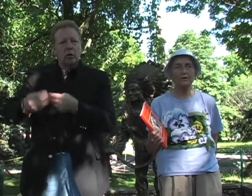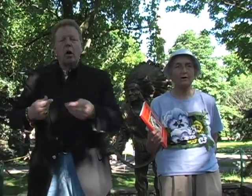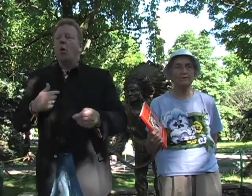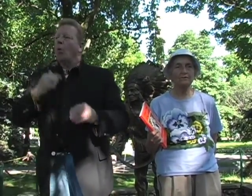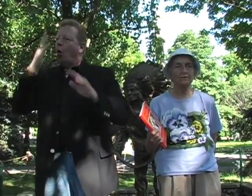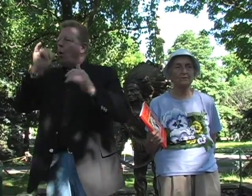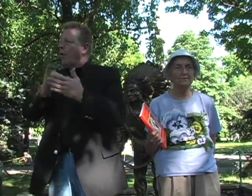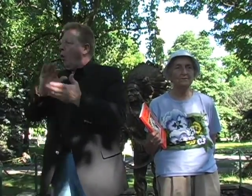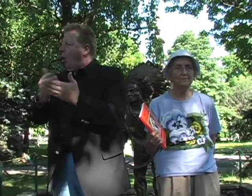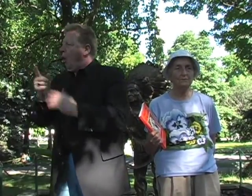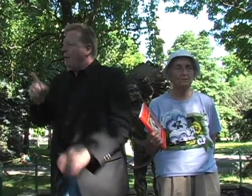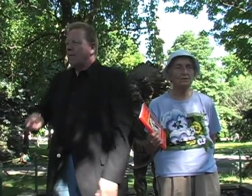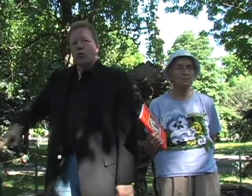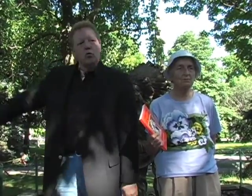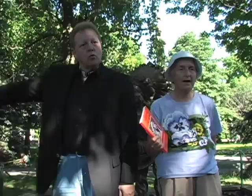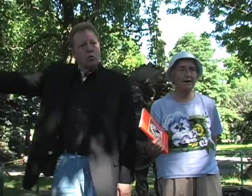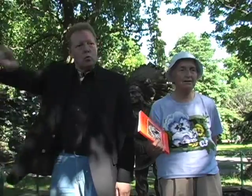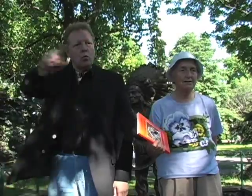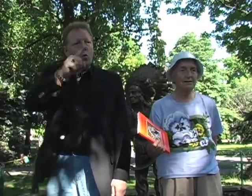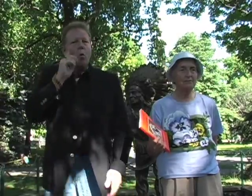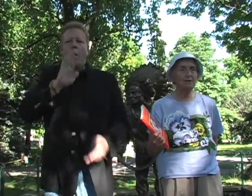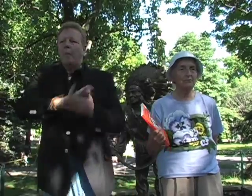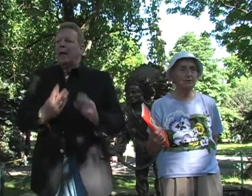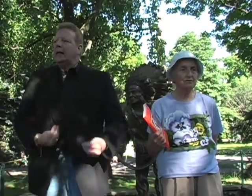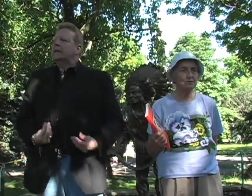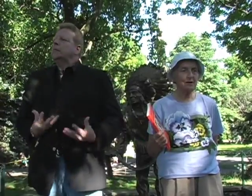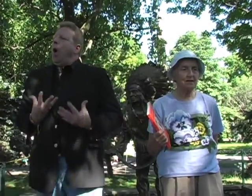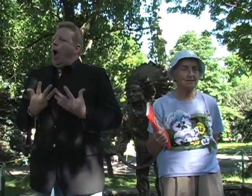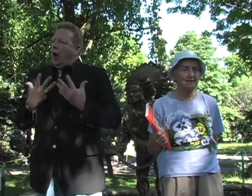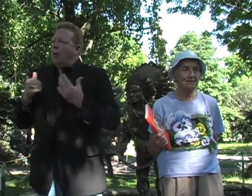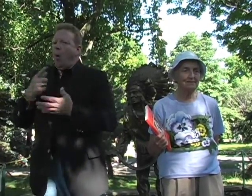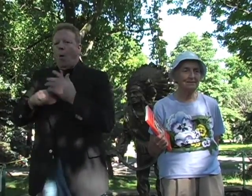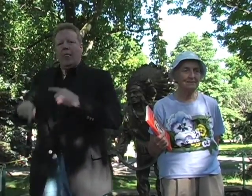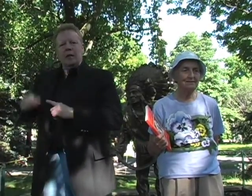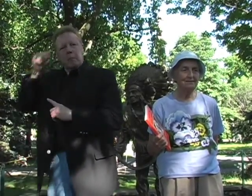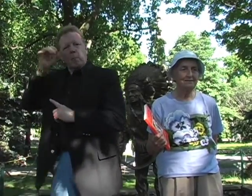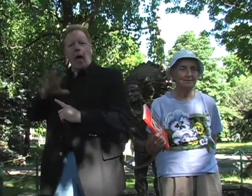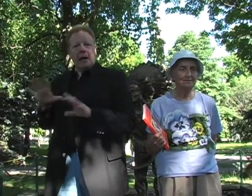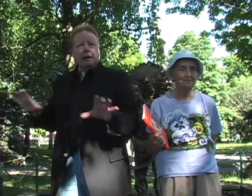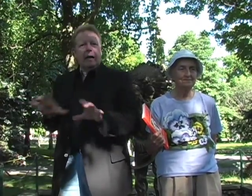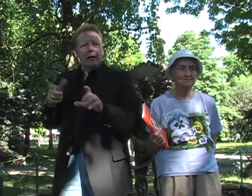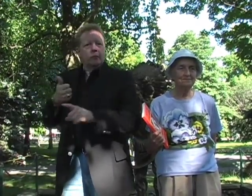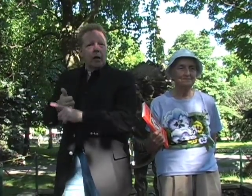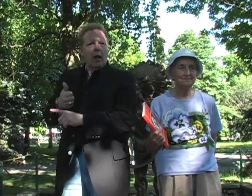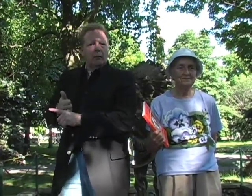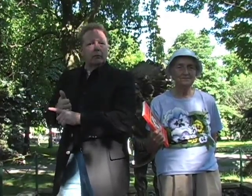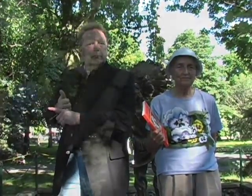I hope all of you would be inspired by what this man does by himself